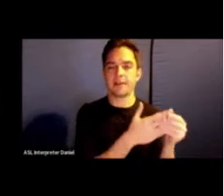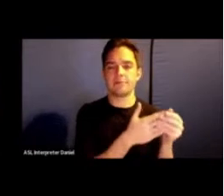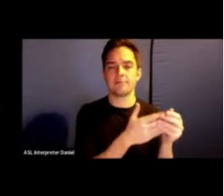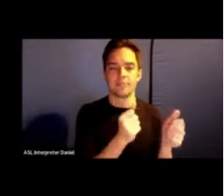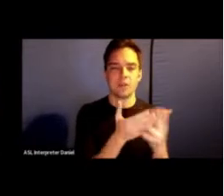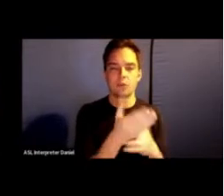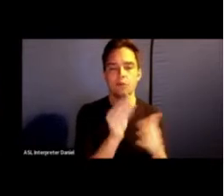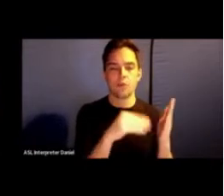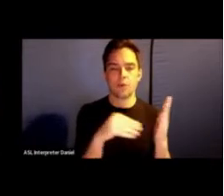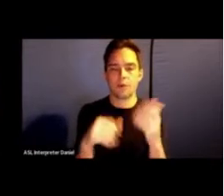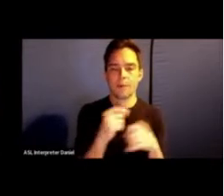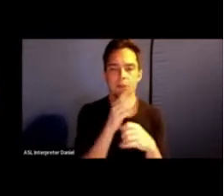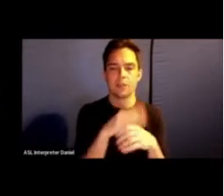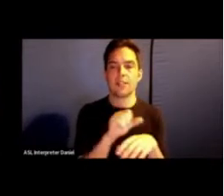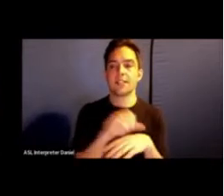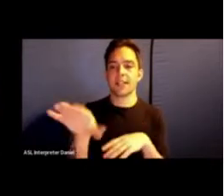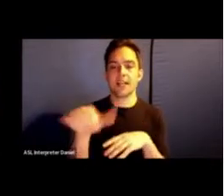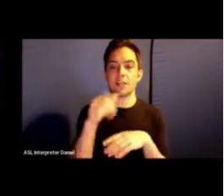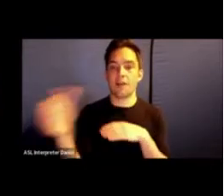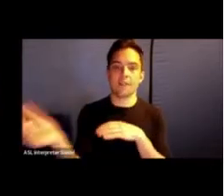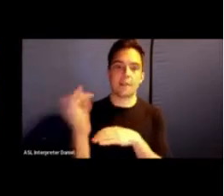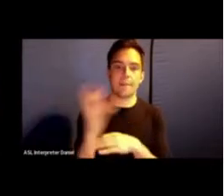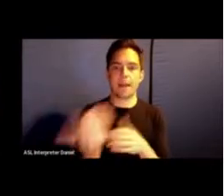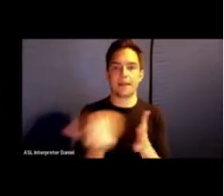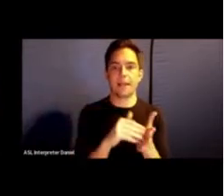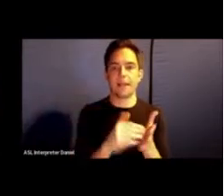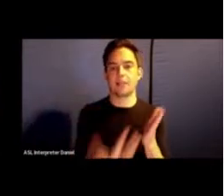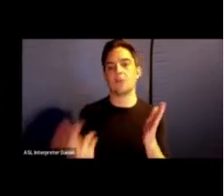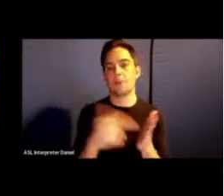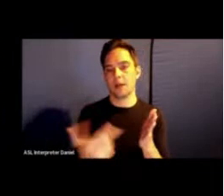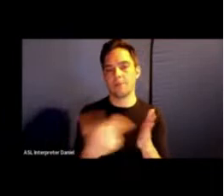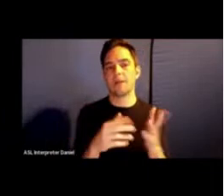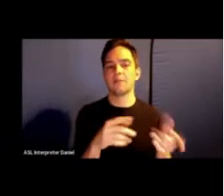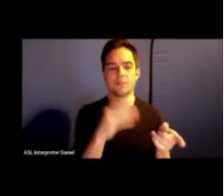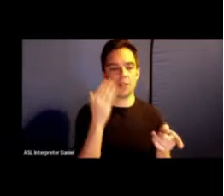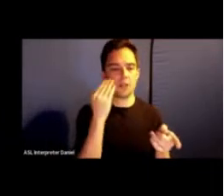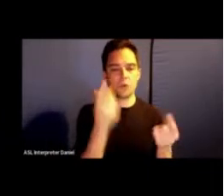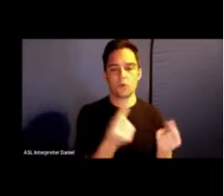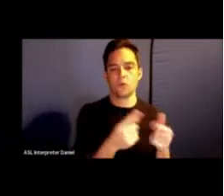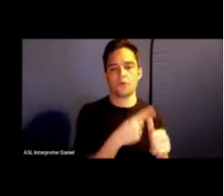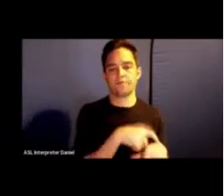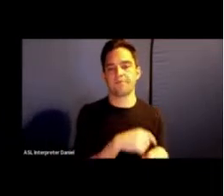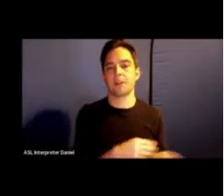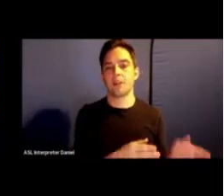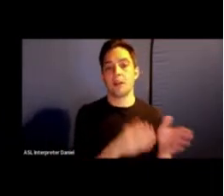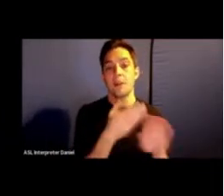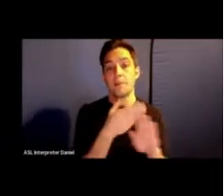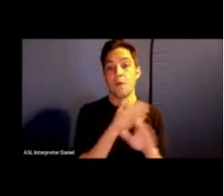things don't have to get sent back and brought back and things like that. Before I started doing paperwork myself, my